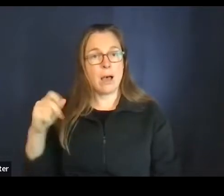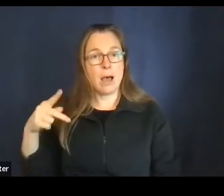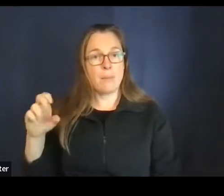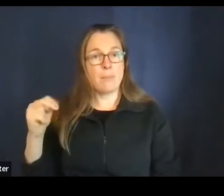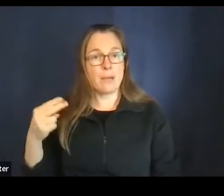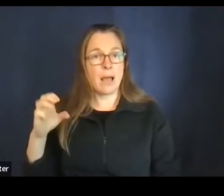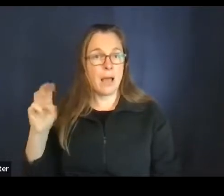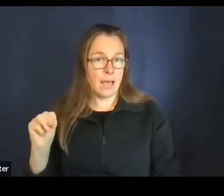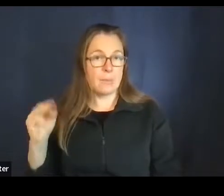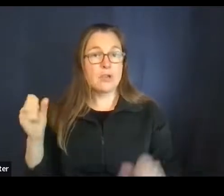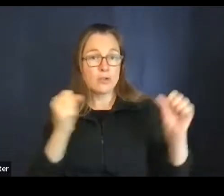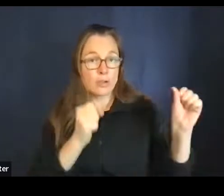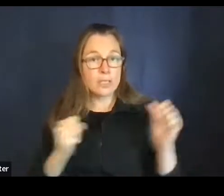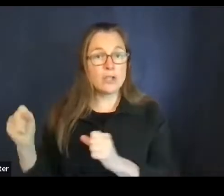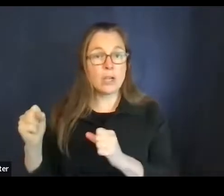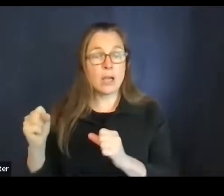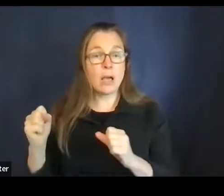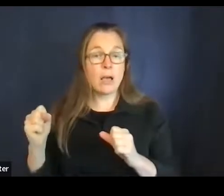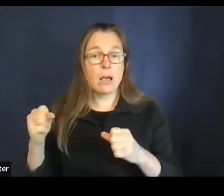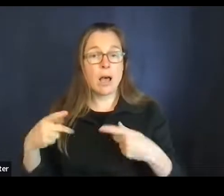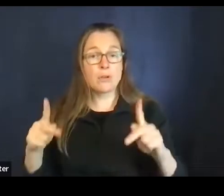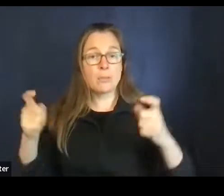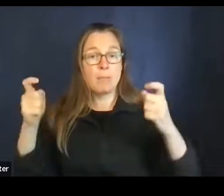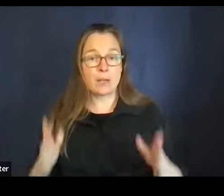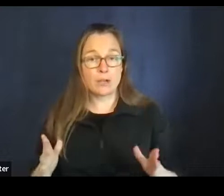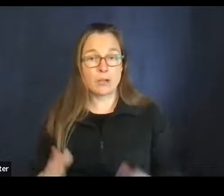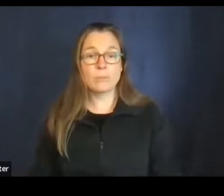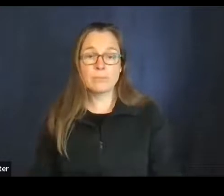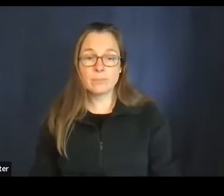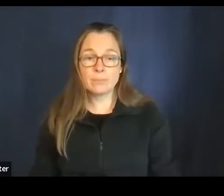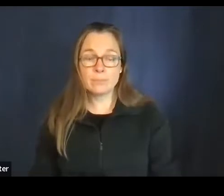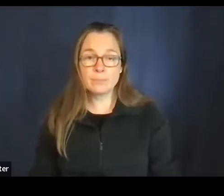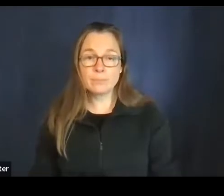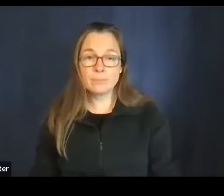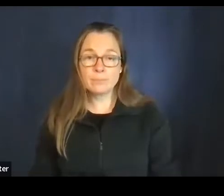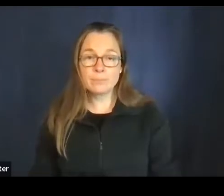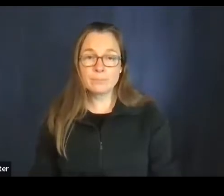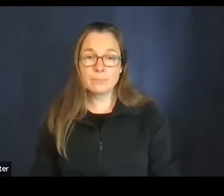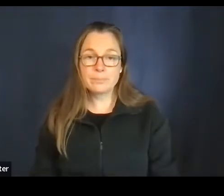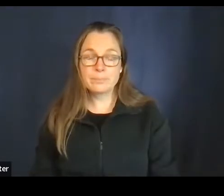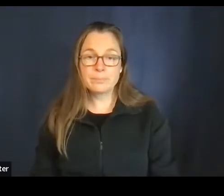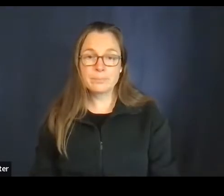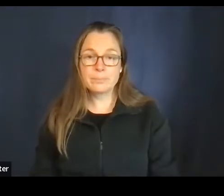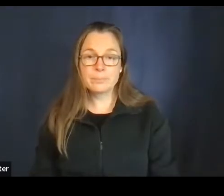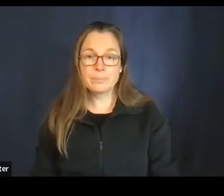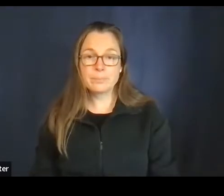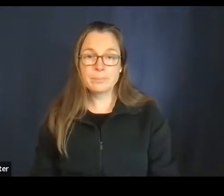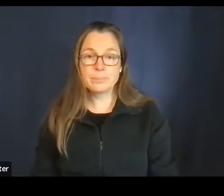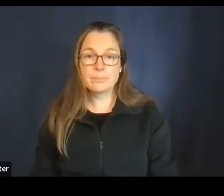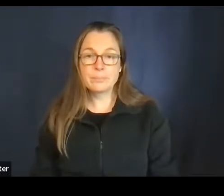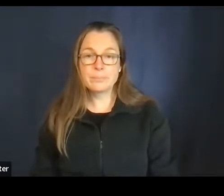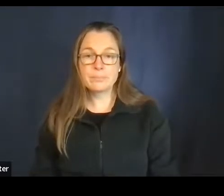Thank you.